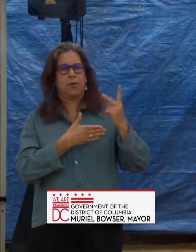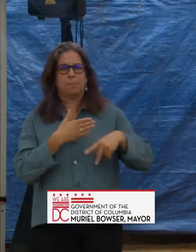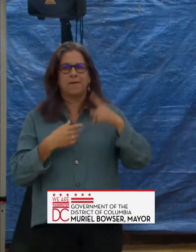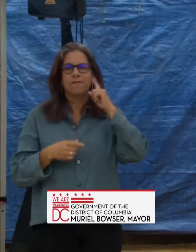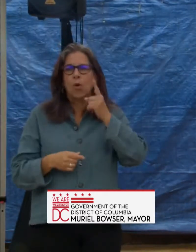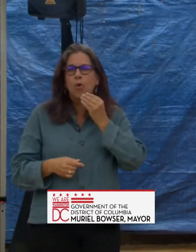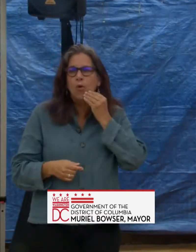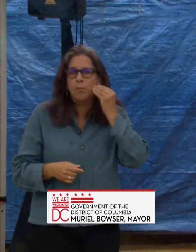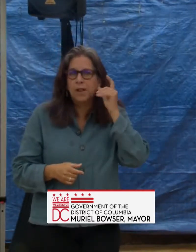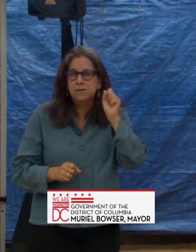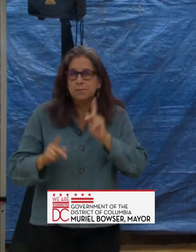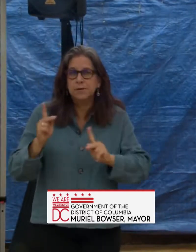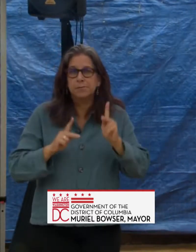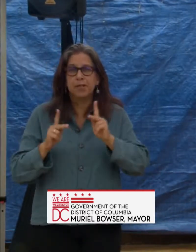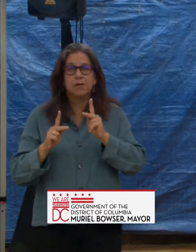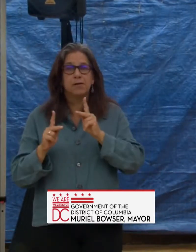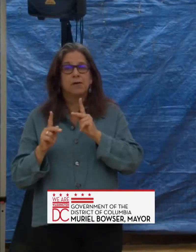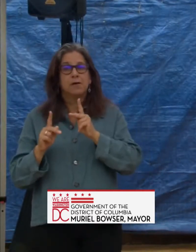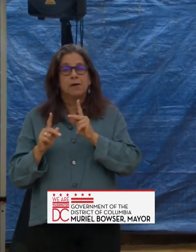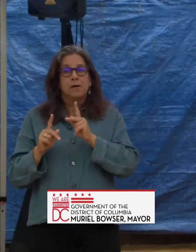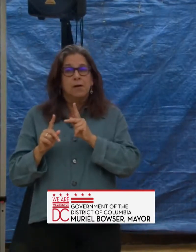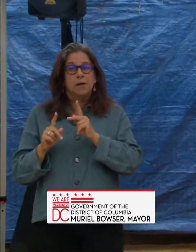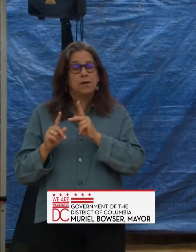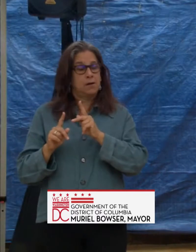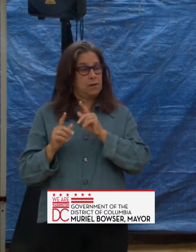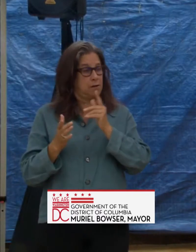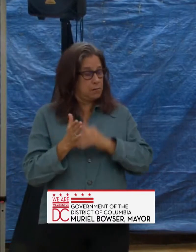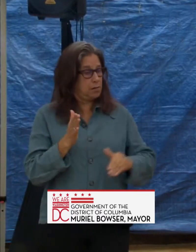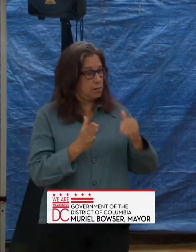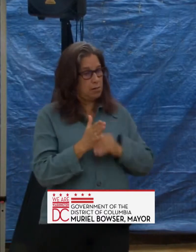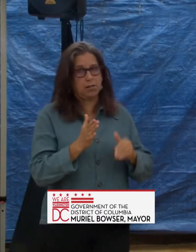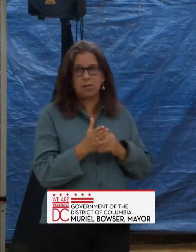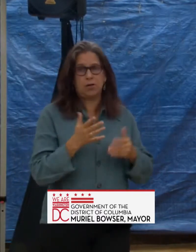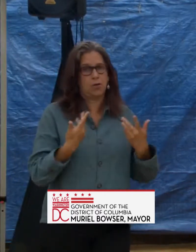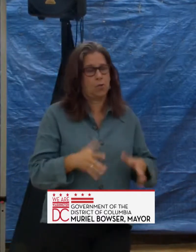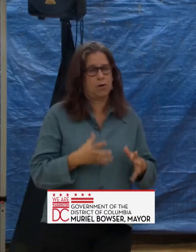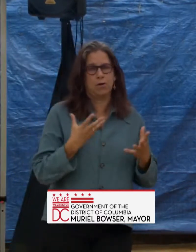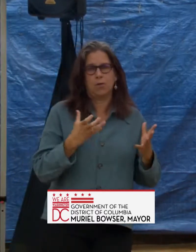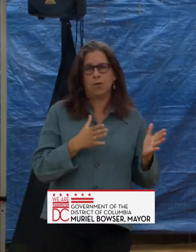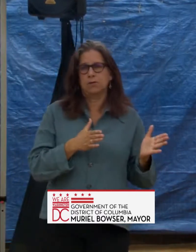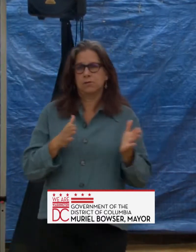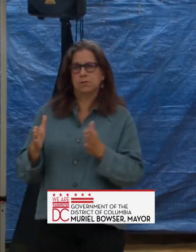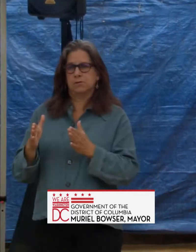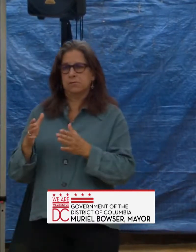RARE AND BRIEF IN THE NATION'S CAPITAL. AND YOU HAVE HEARD ME SAY MANY TIMES THAT IN A CITY AS